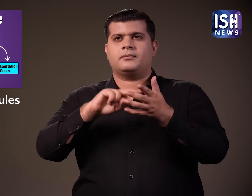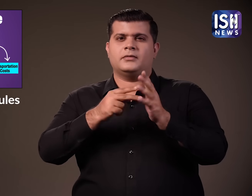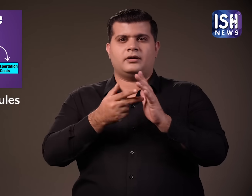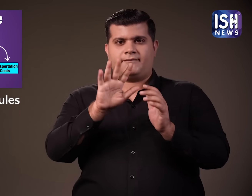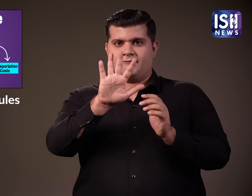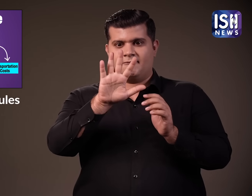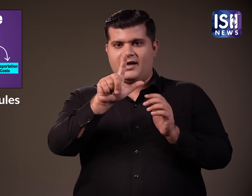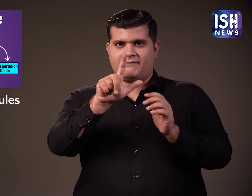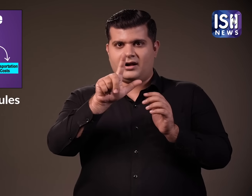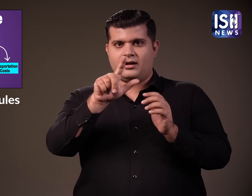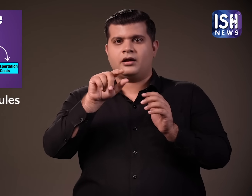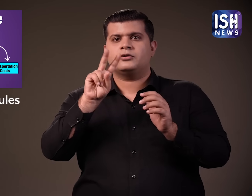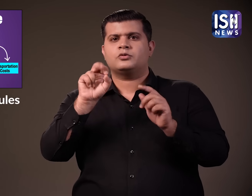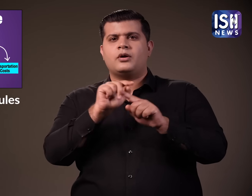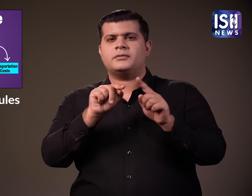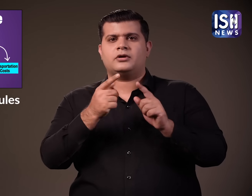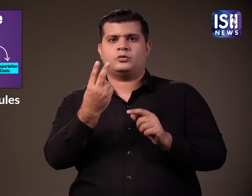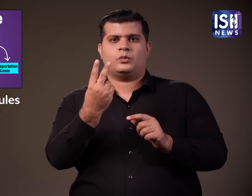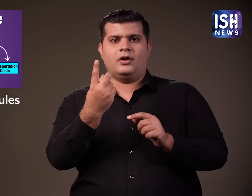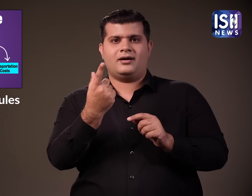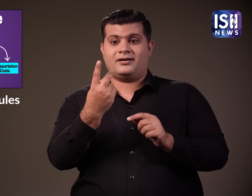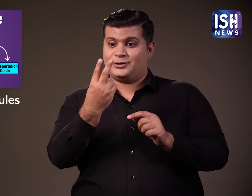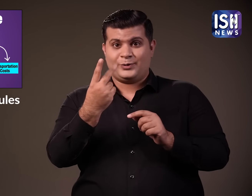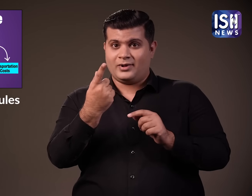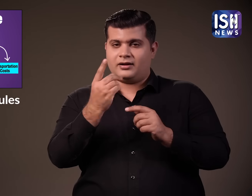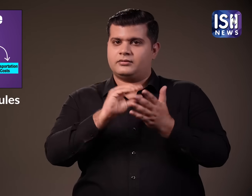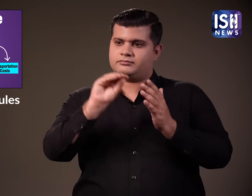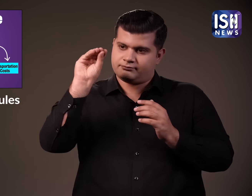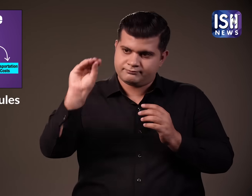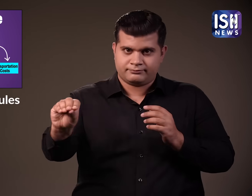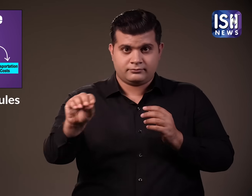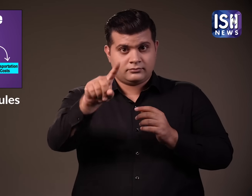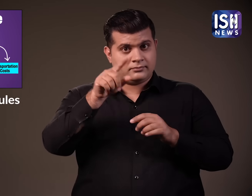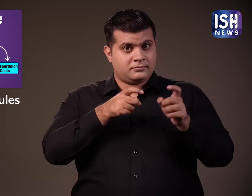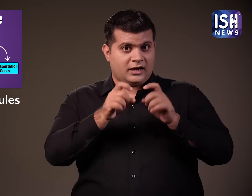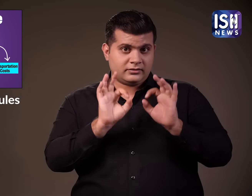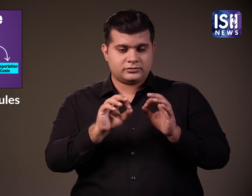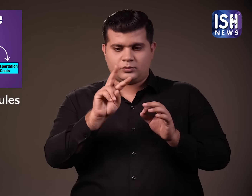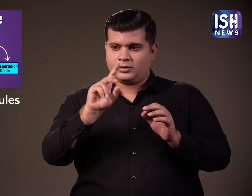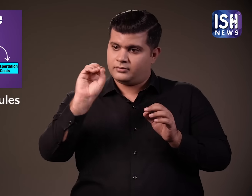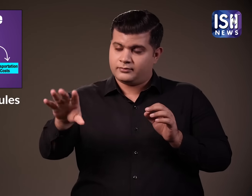So, 20% of ₹5 lakh is ₹1 lakh. You should be able to pay ₹1 lakh as a down payment